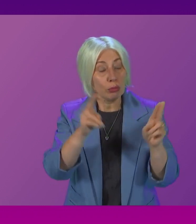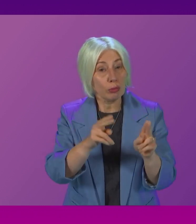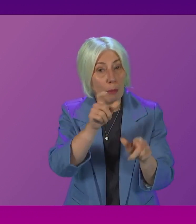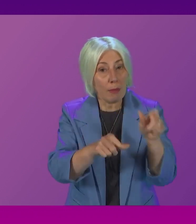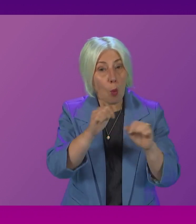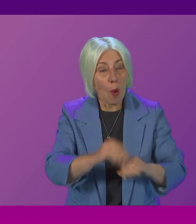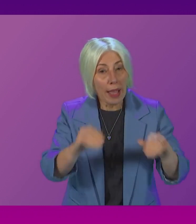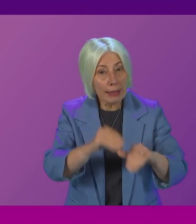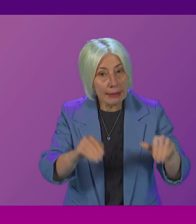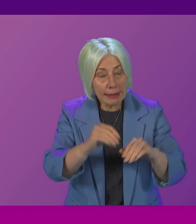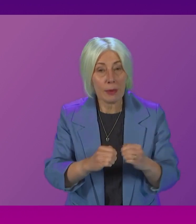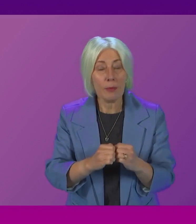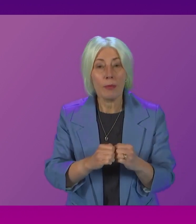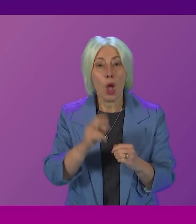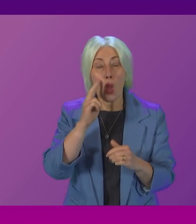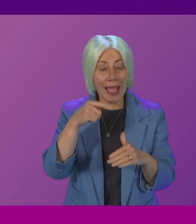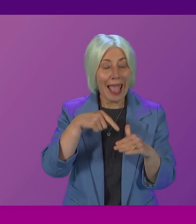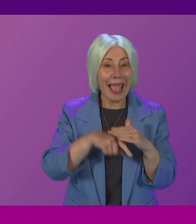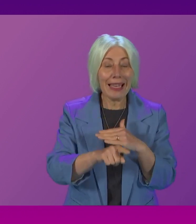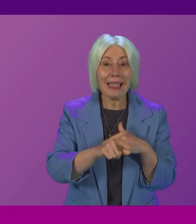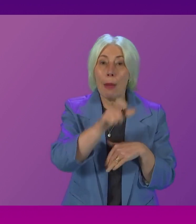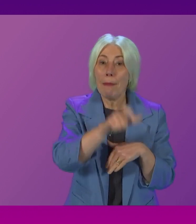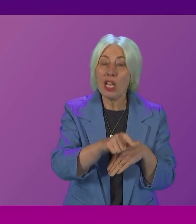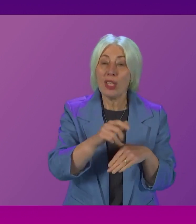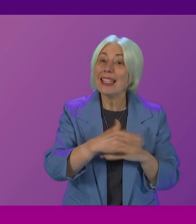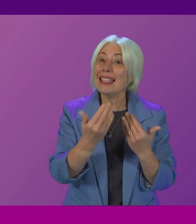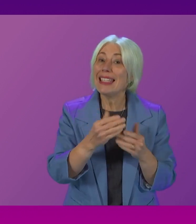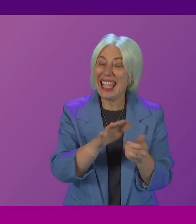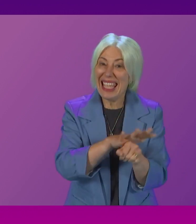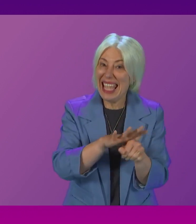is reducing—if we look at in-patient day case treatments, we can see that the longest waits